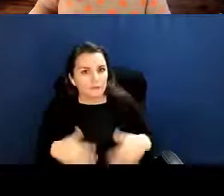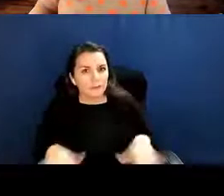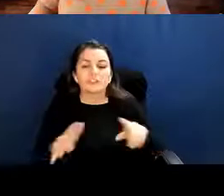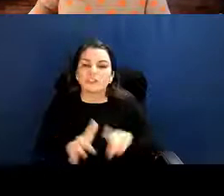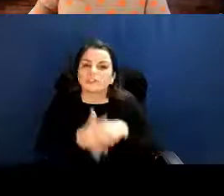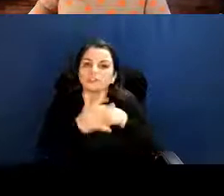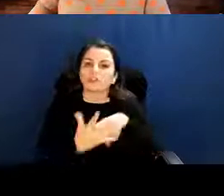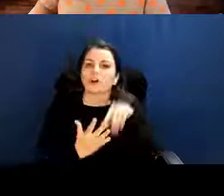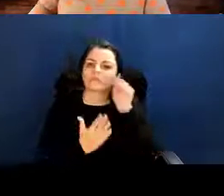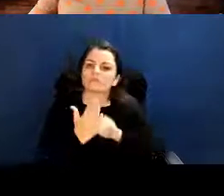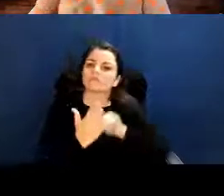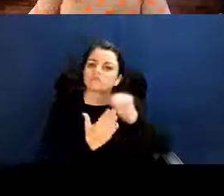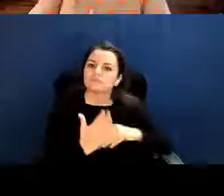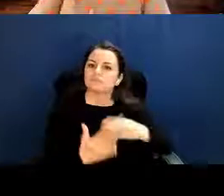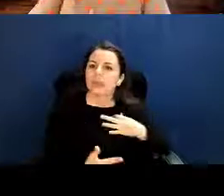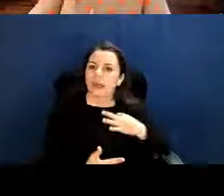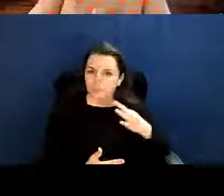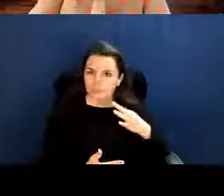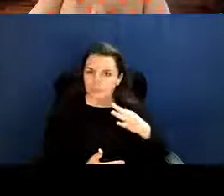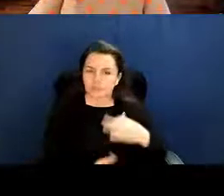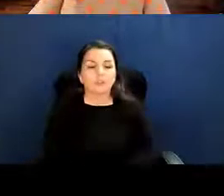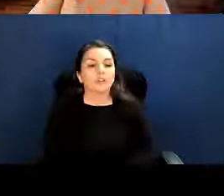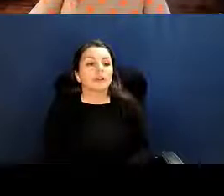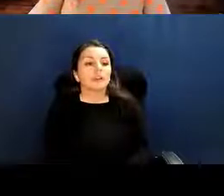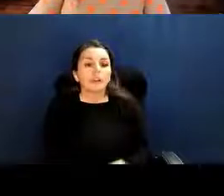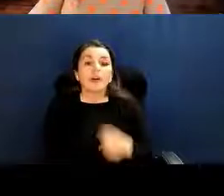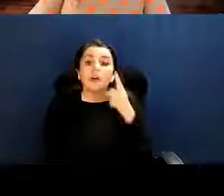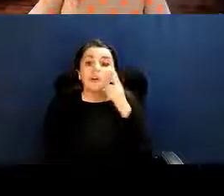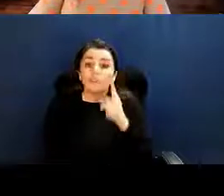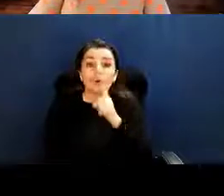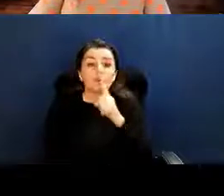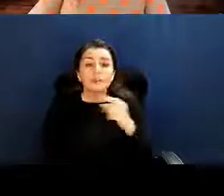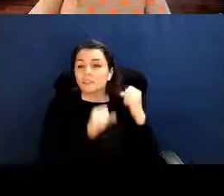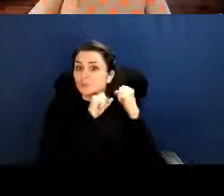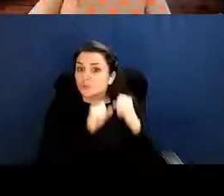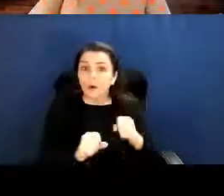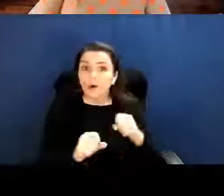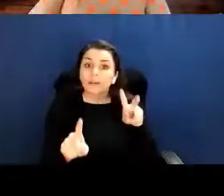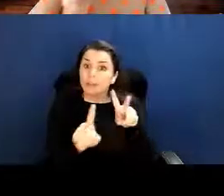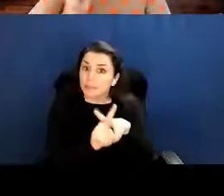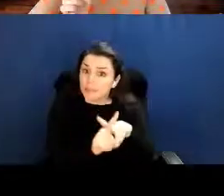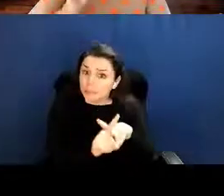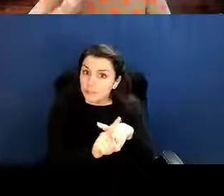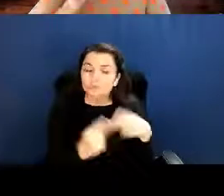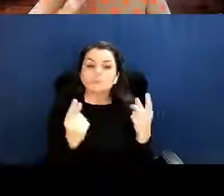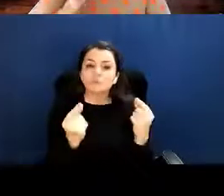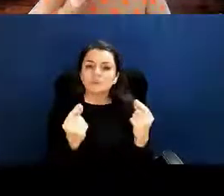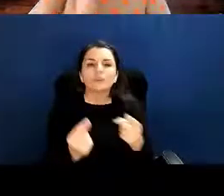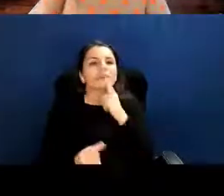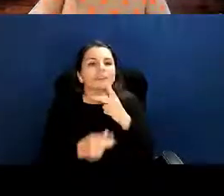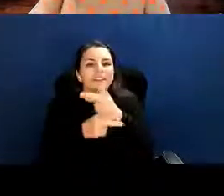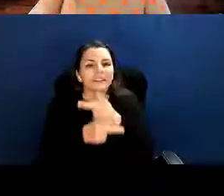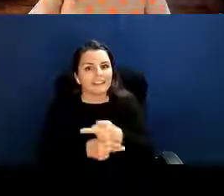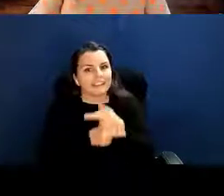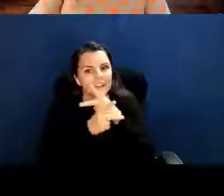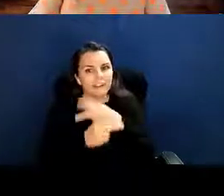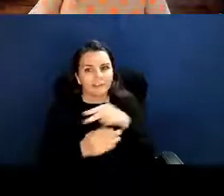The first step in putting together a strong grant application is to carefully read the funding announcement.